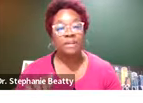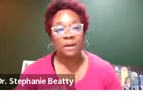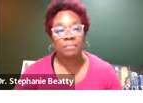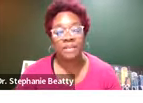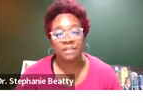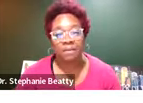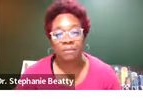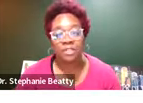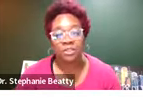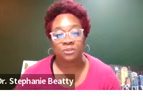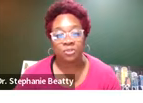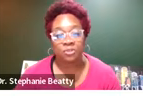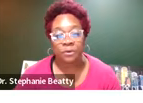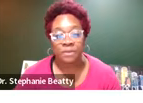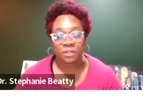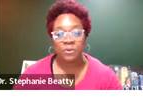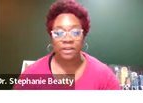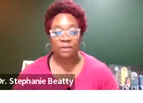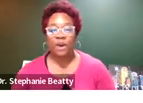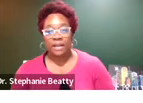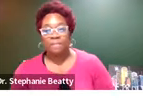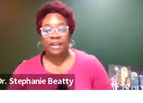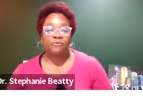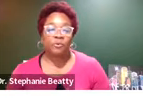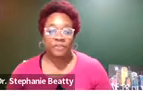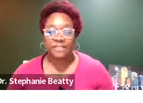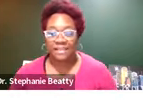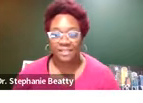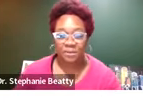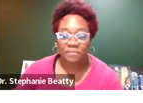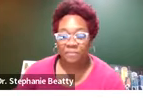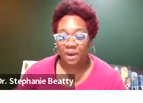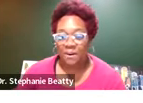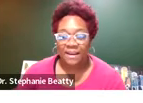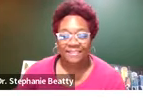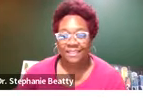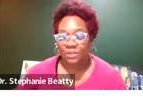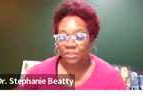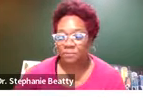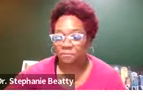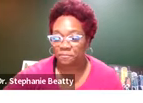but based on the research from this curriculum, writing back and forth is the answer. All right, next question.